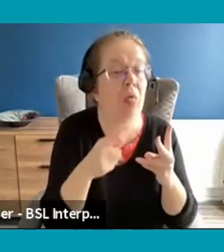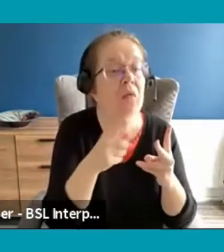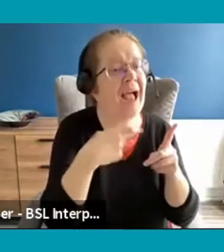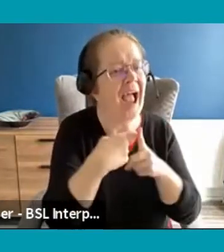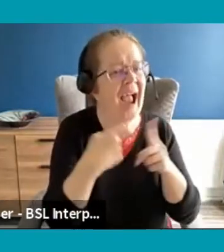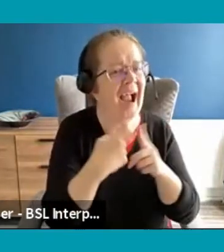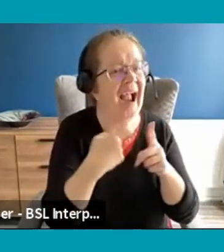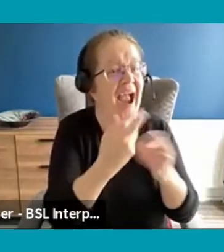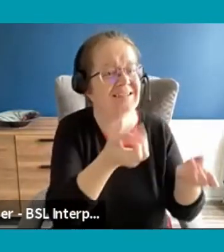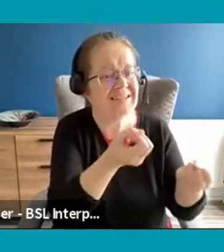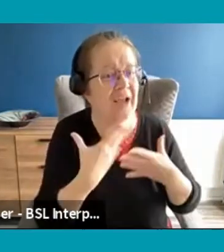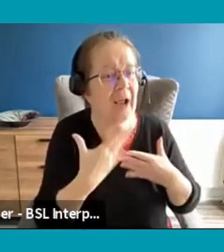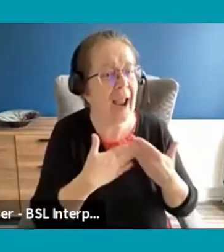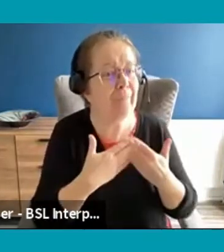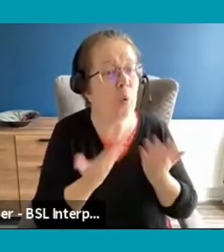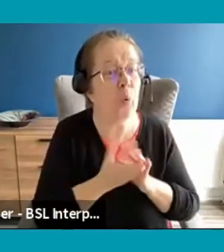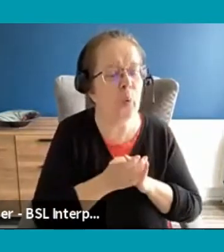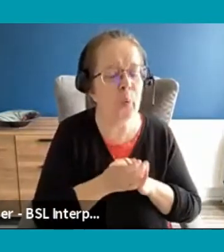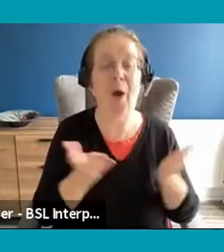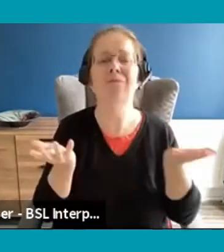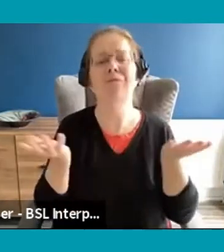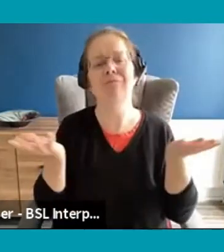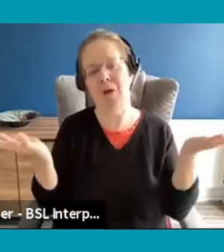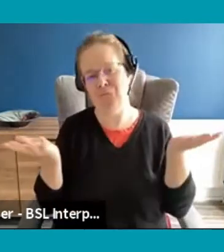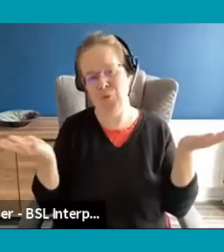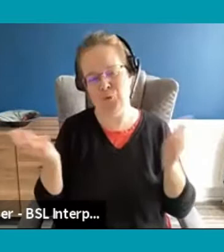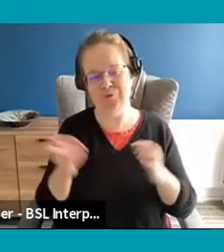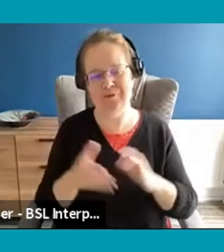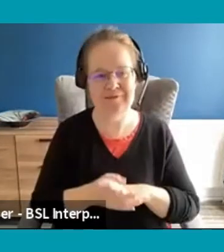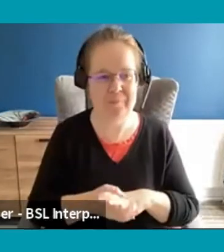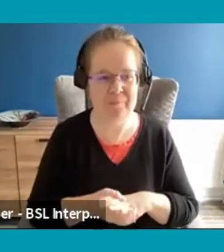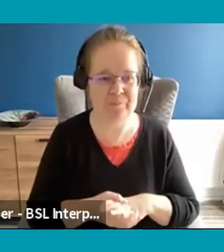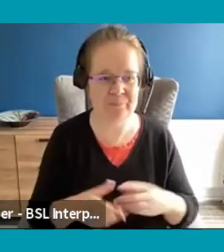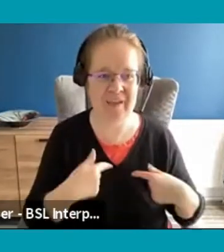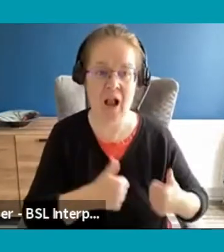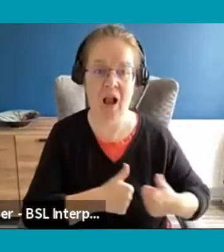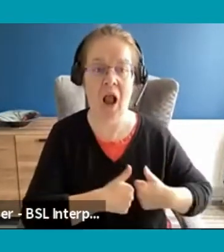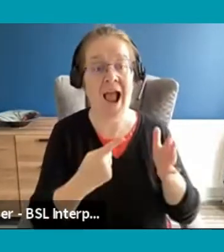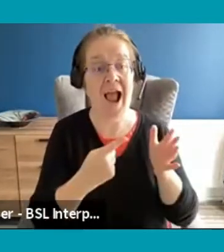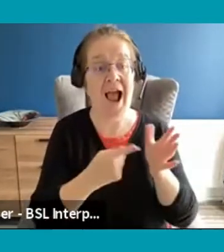With anymore? Of course, so we have a very generous annual leave entitlement,